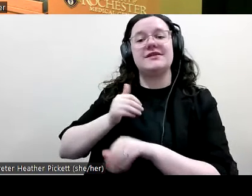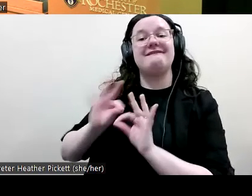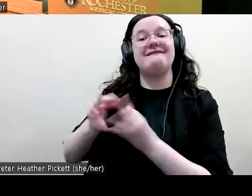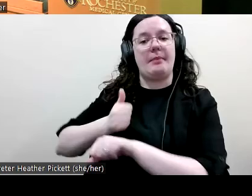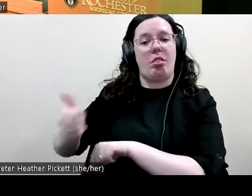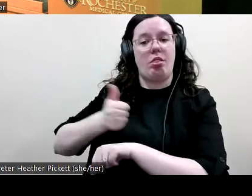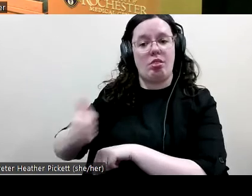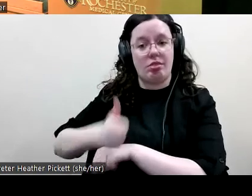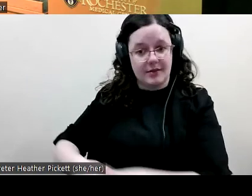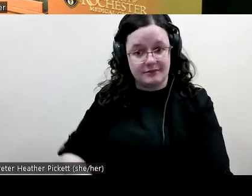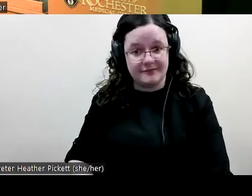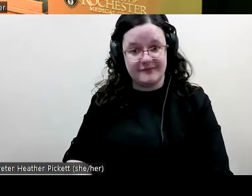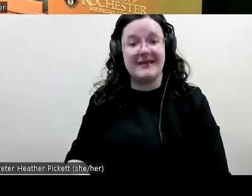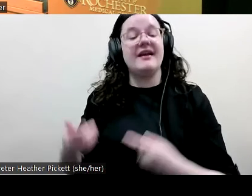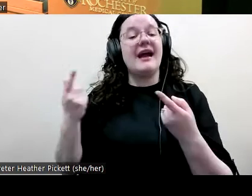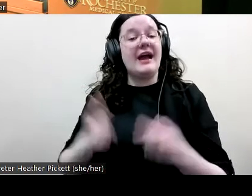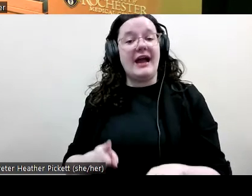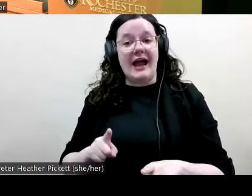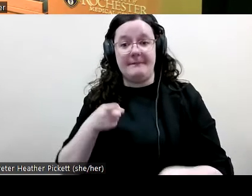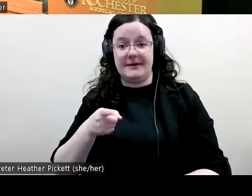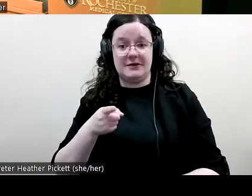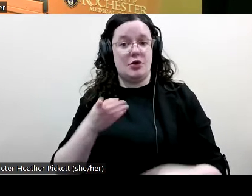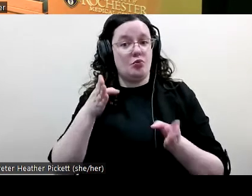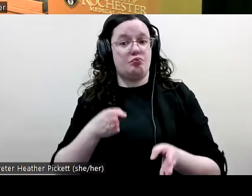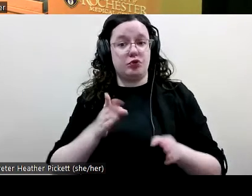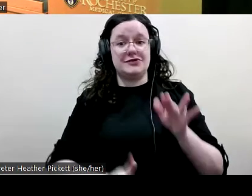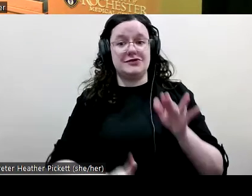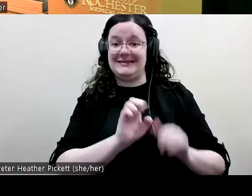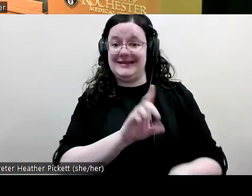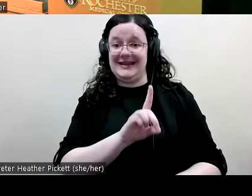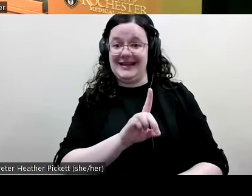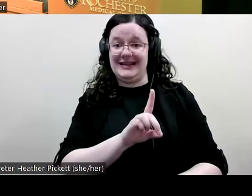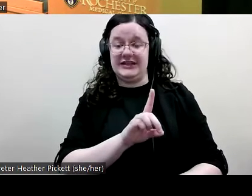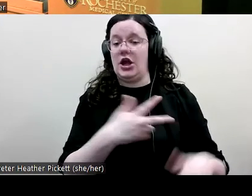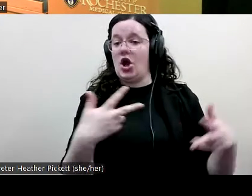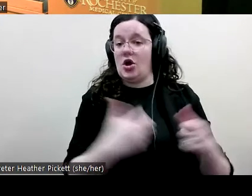right with a family member who maybe was in a car crash uh maybe someone had a heart attack